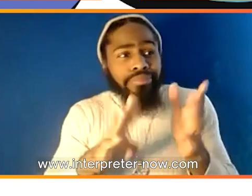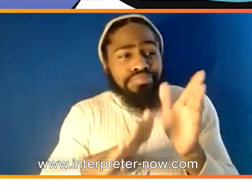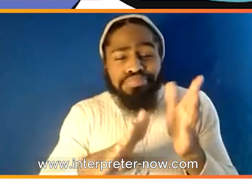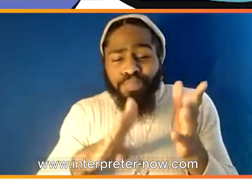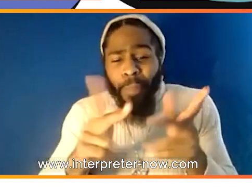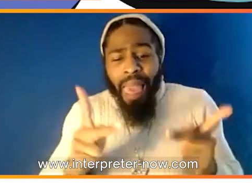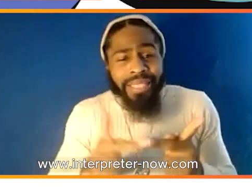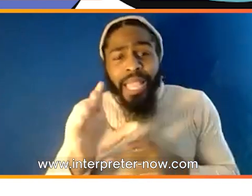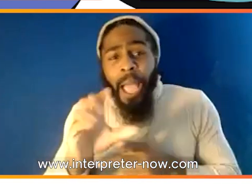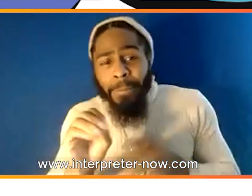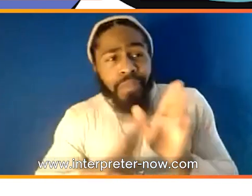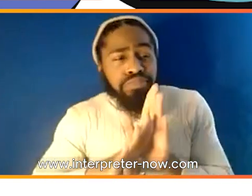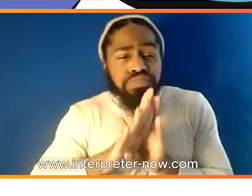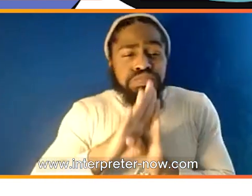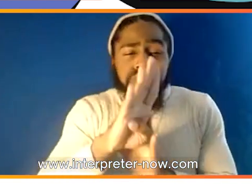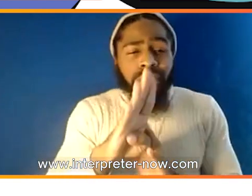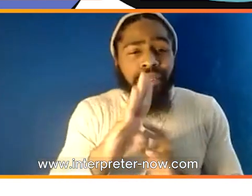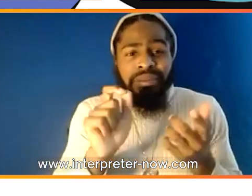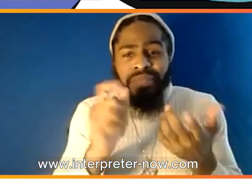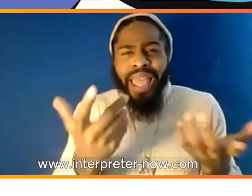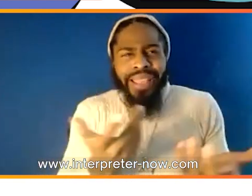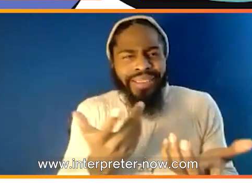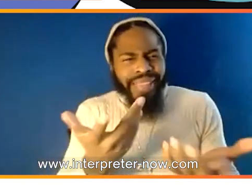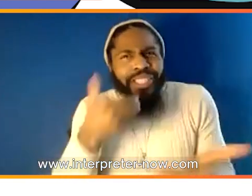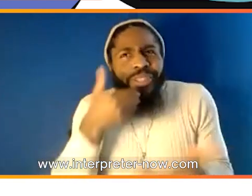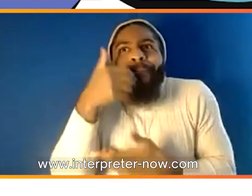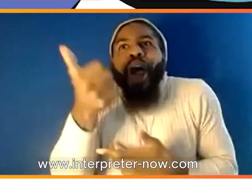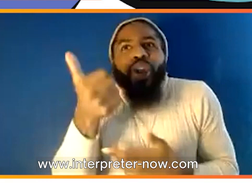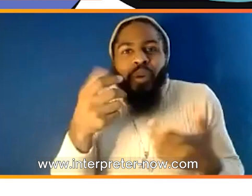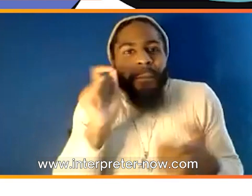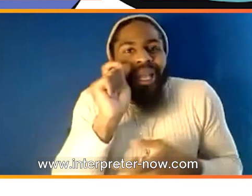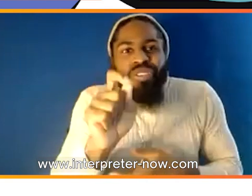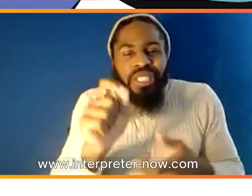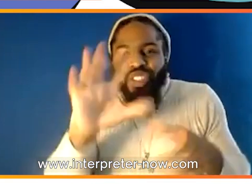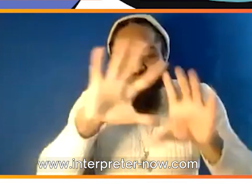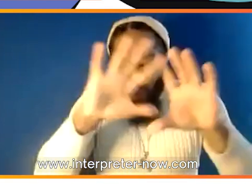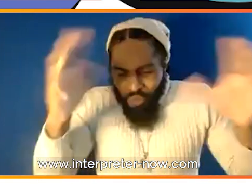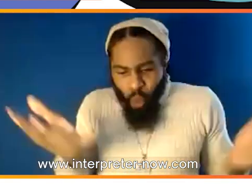want to have more diversity of thought that just makes you a better company overall? So